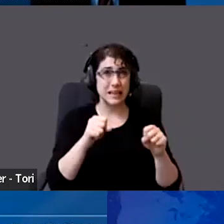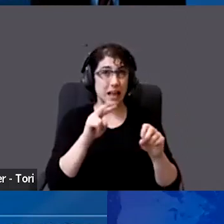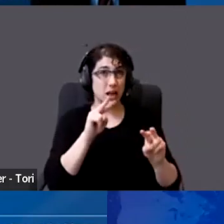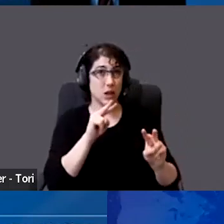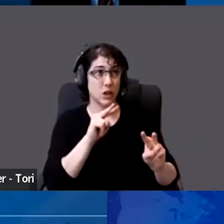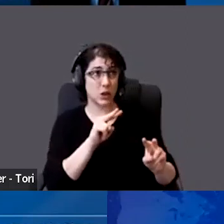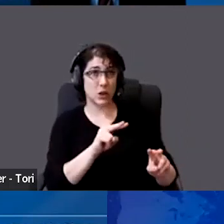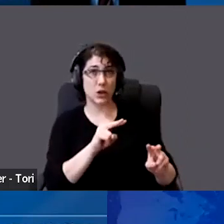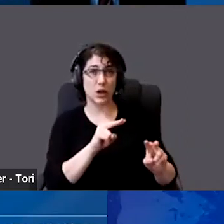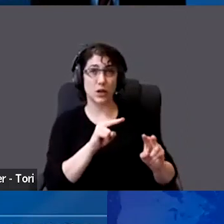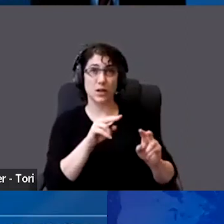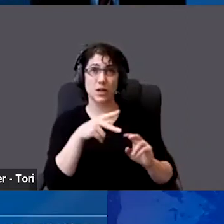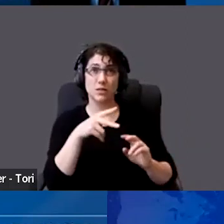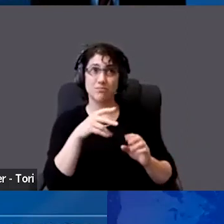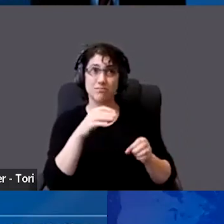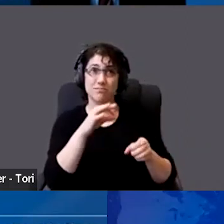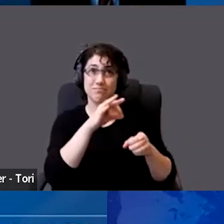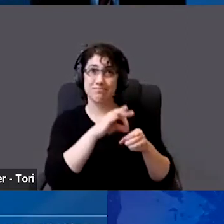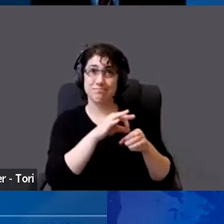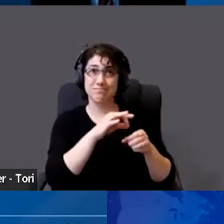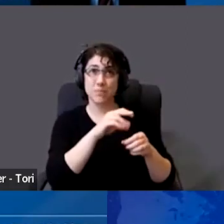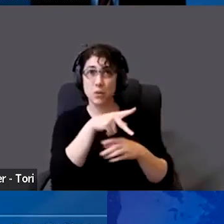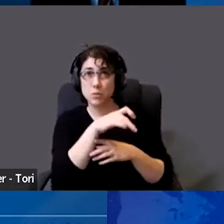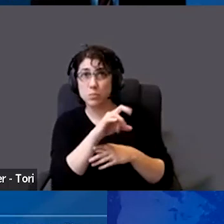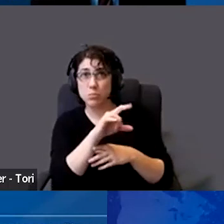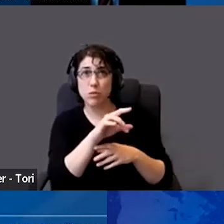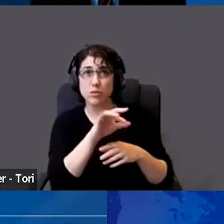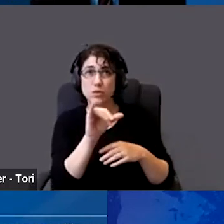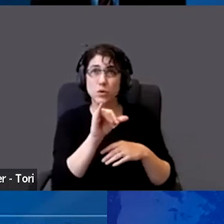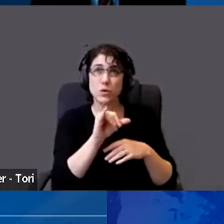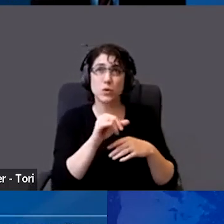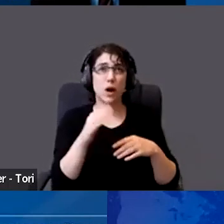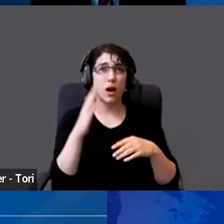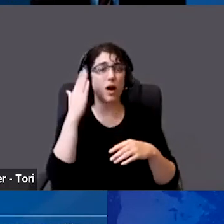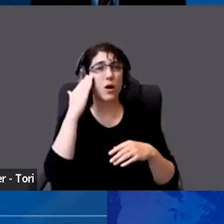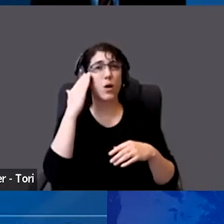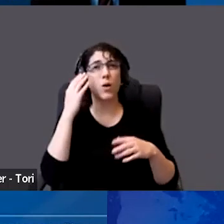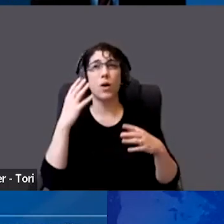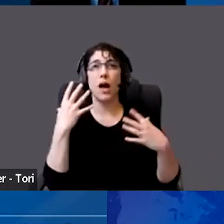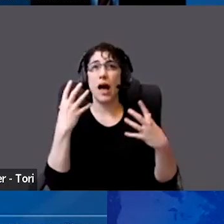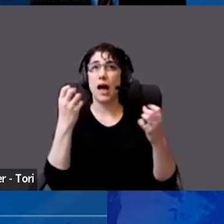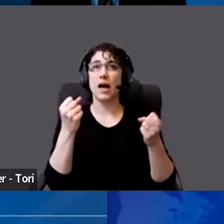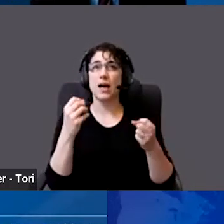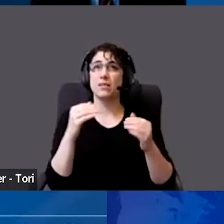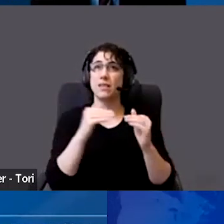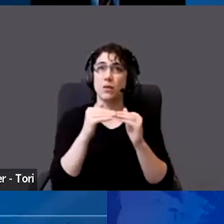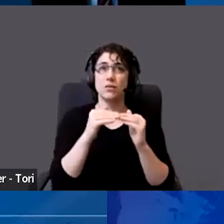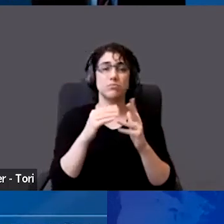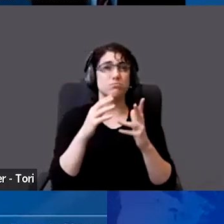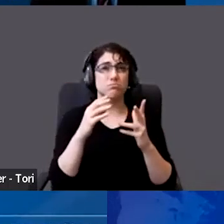as they're thinking about -- especially since, you know, health equity is integral to all the enterprise; or do they have to reapply?